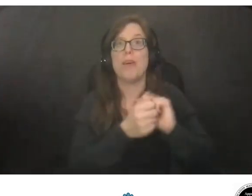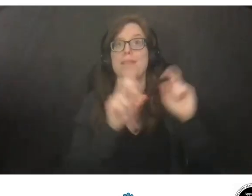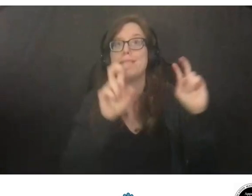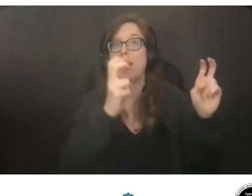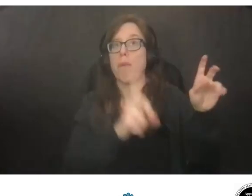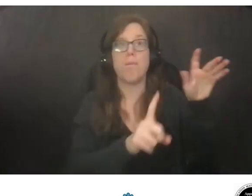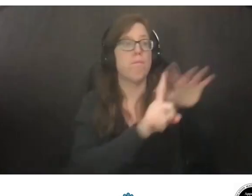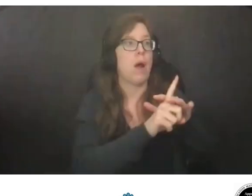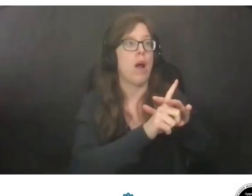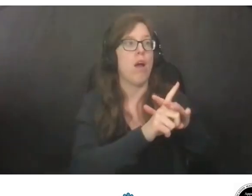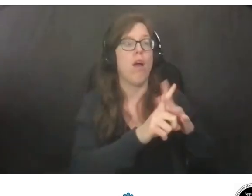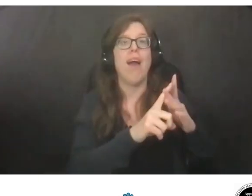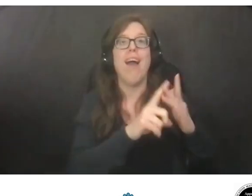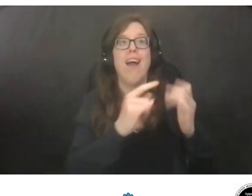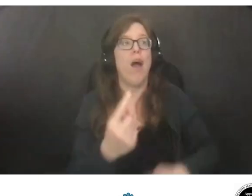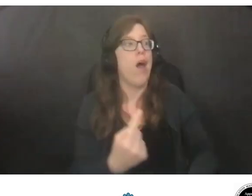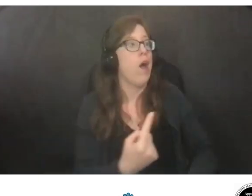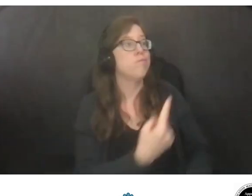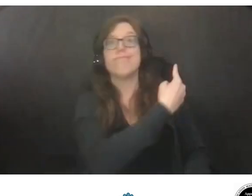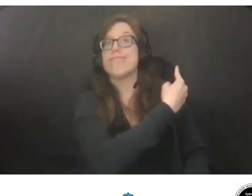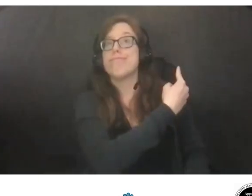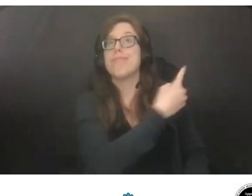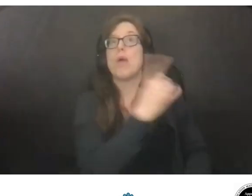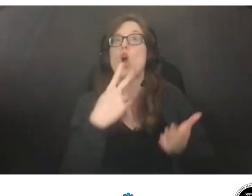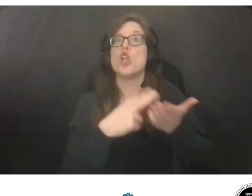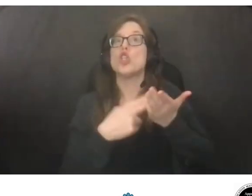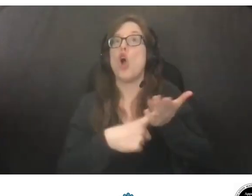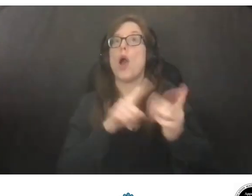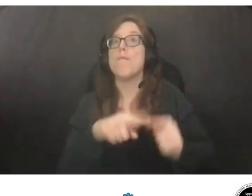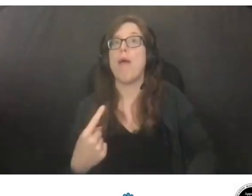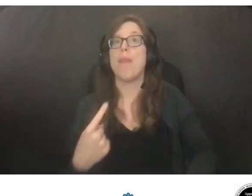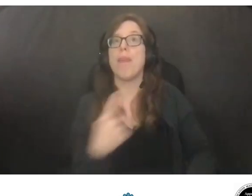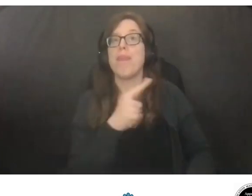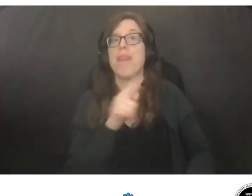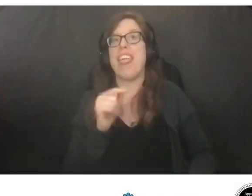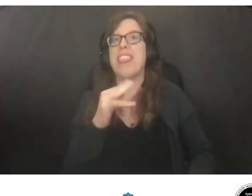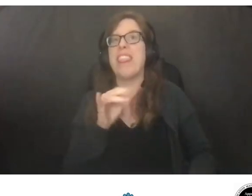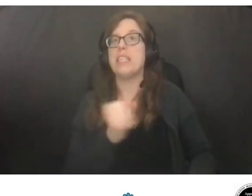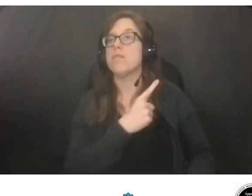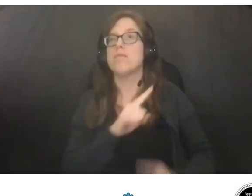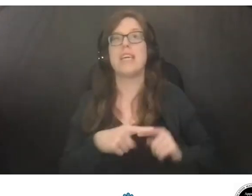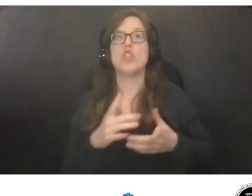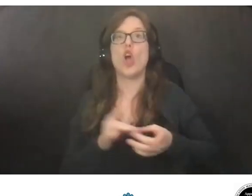topic, and they just point at something. And they say, "Okay, we're gonna talk about this." And then they start talking.